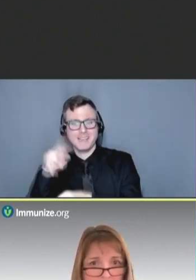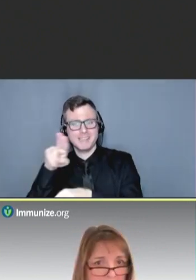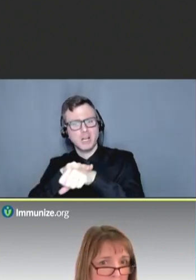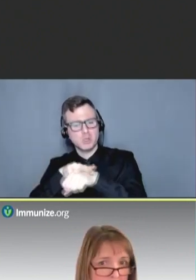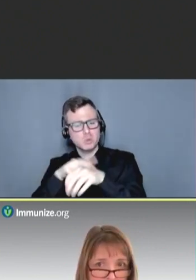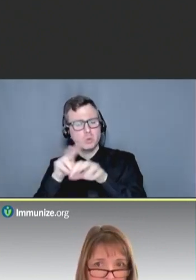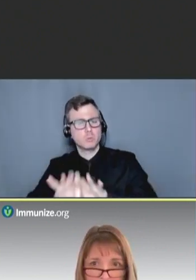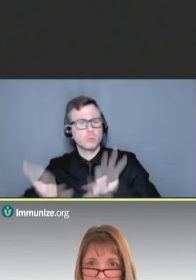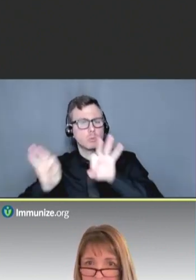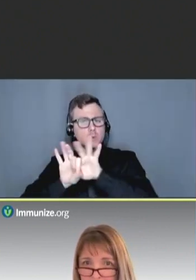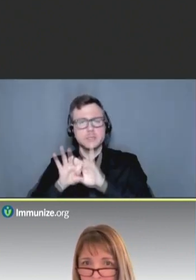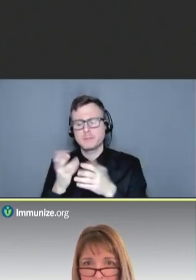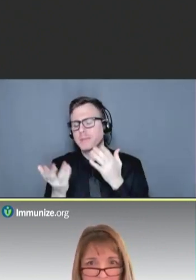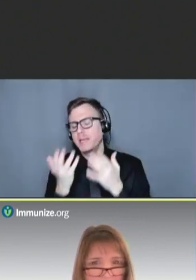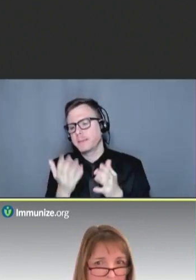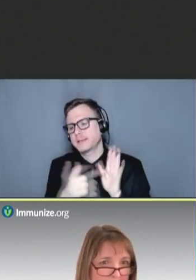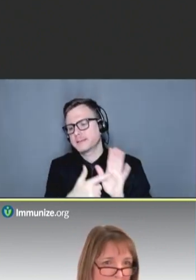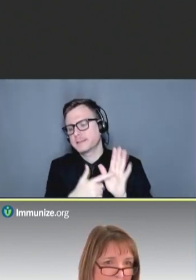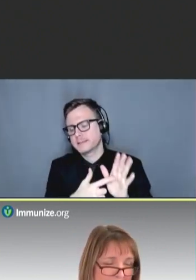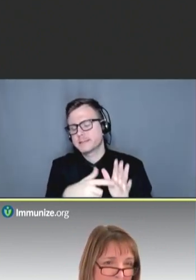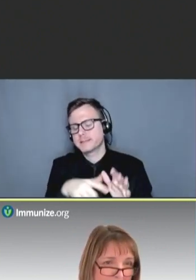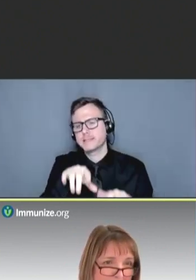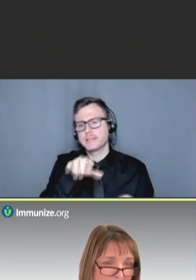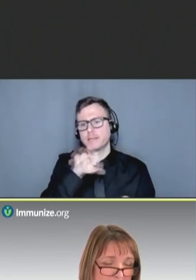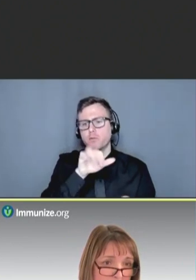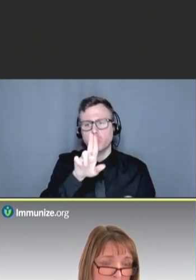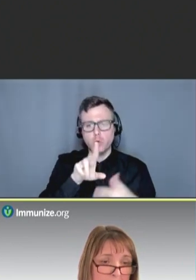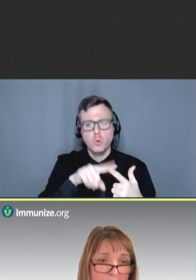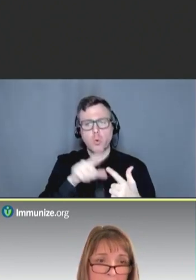say influenza or adult vaccinations.